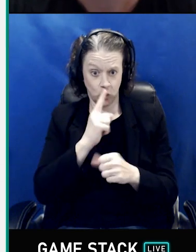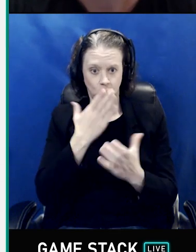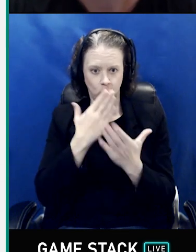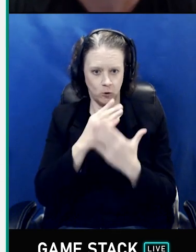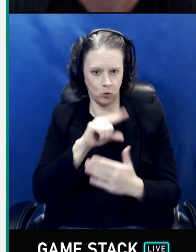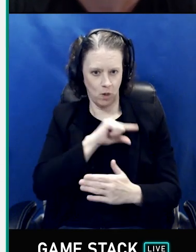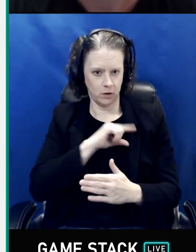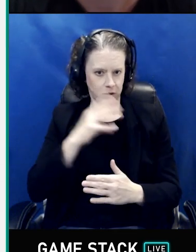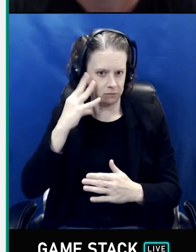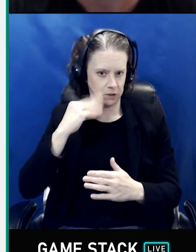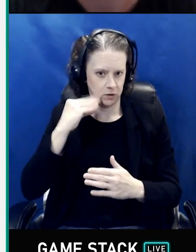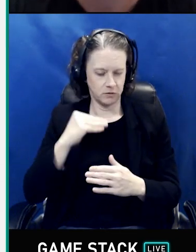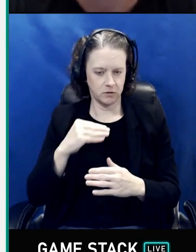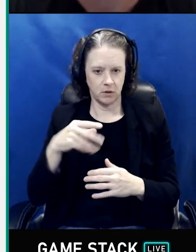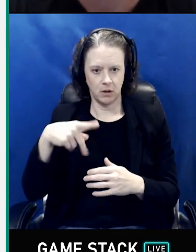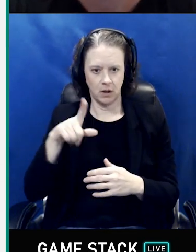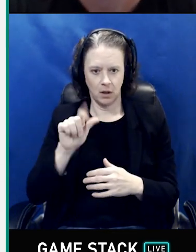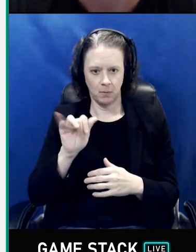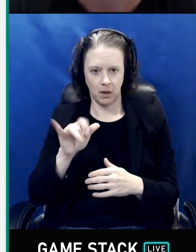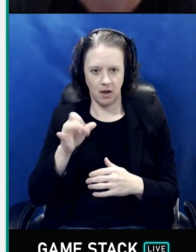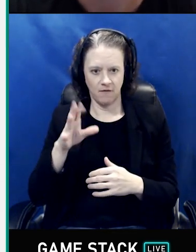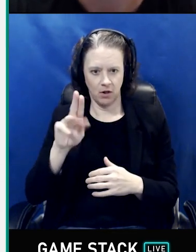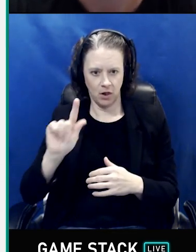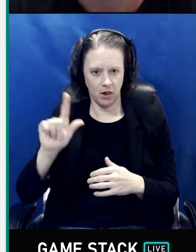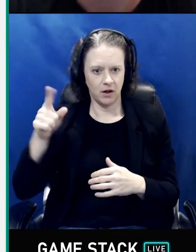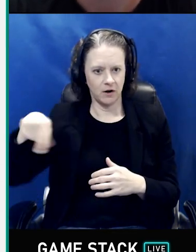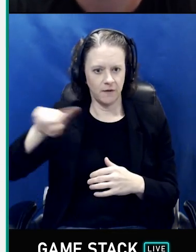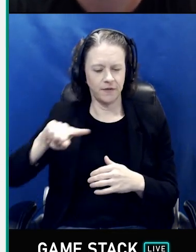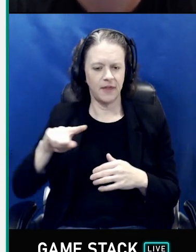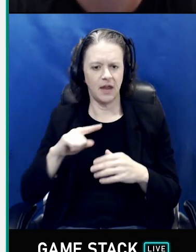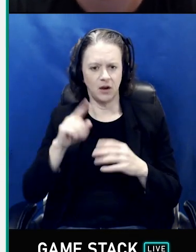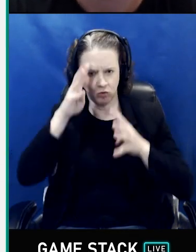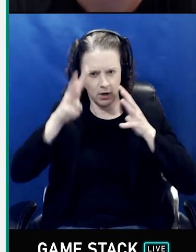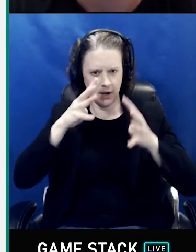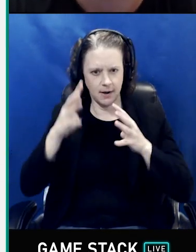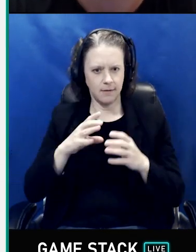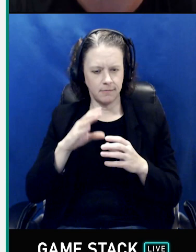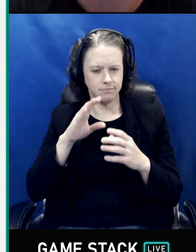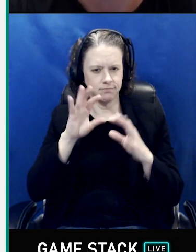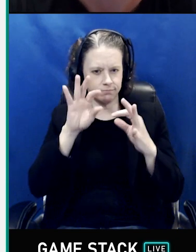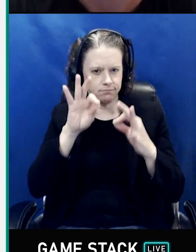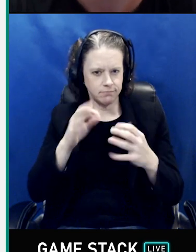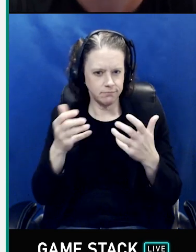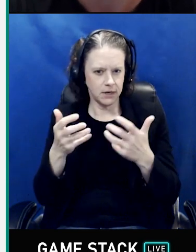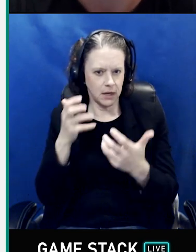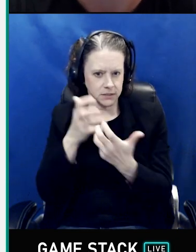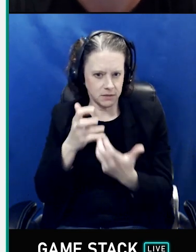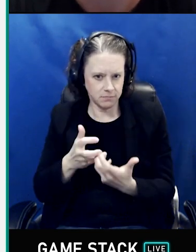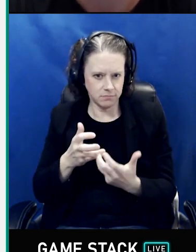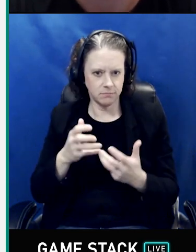Playful created custom assets to make the controls feel as though they were part of the experience, and mapped to the UI of